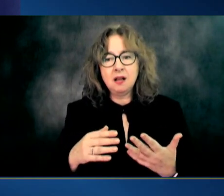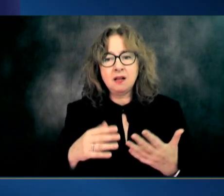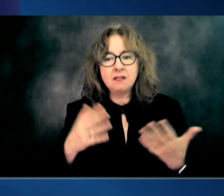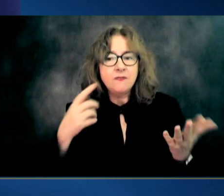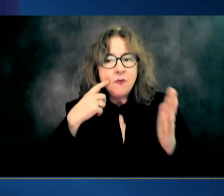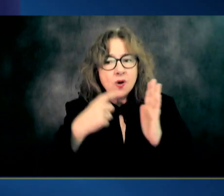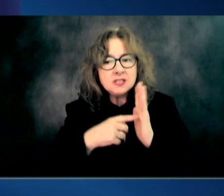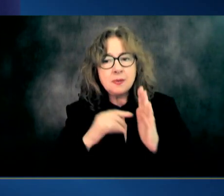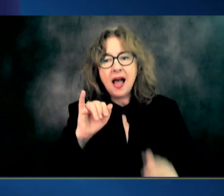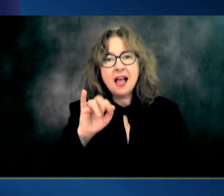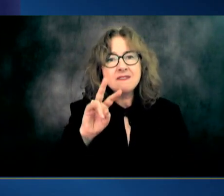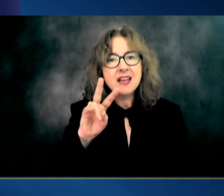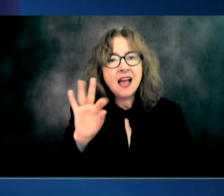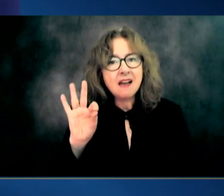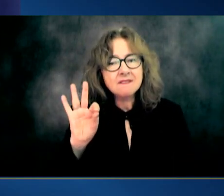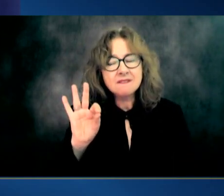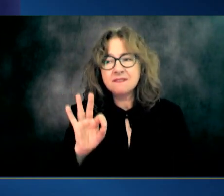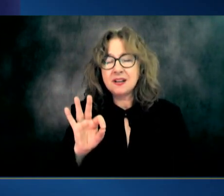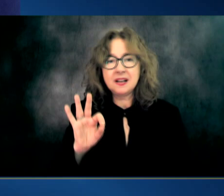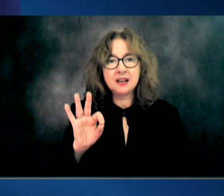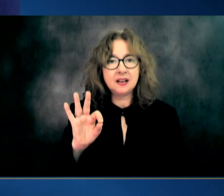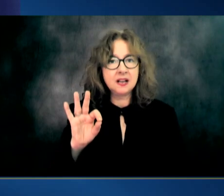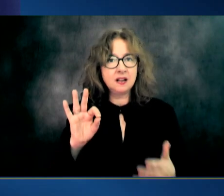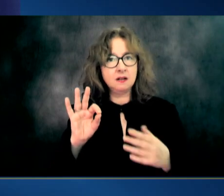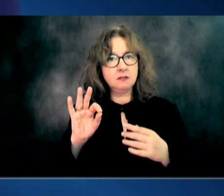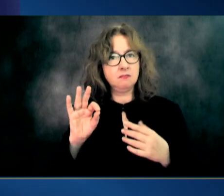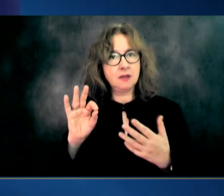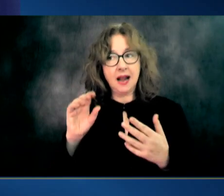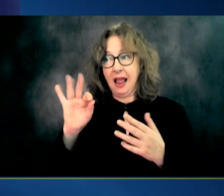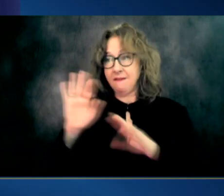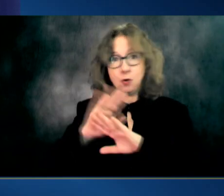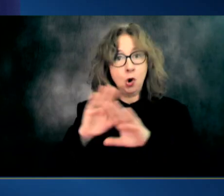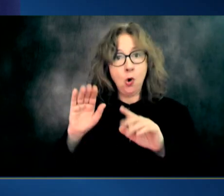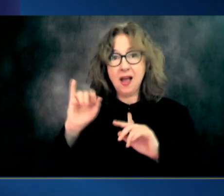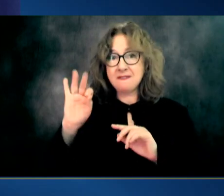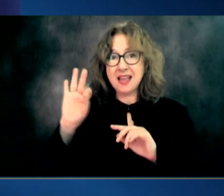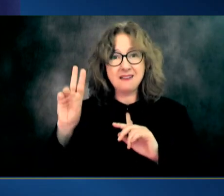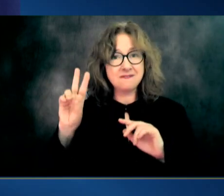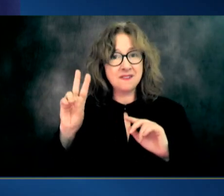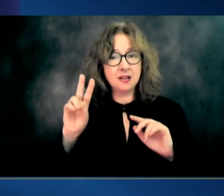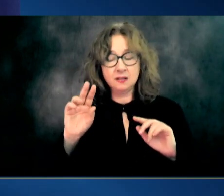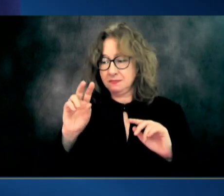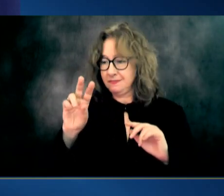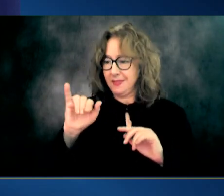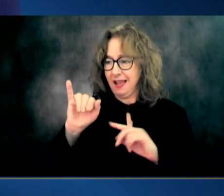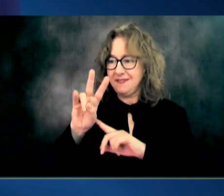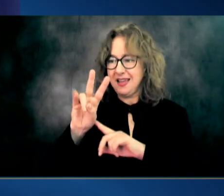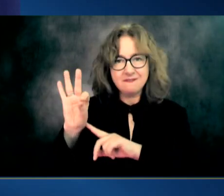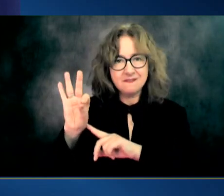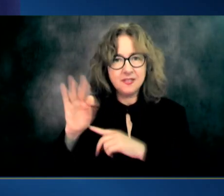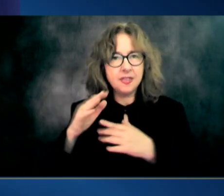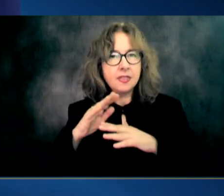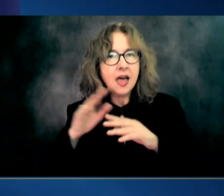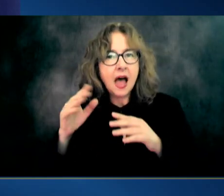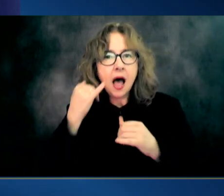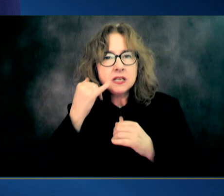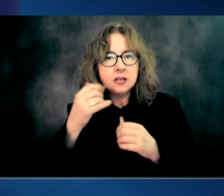fertility preservation is only half the battle, right? And without late effects care, without the long-term vision that people who have been